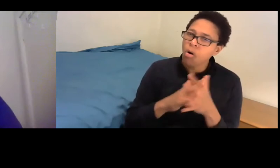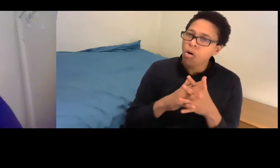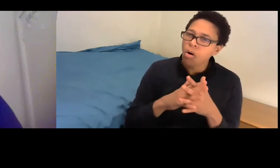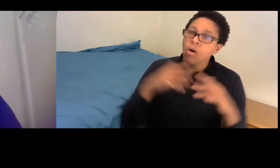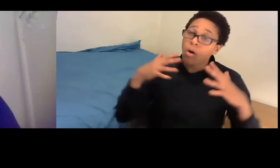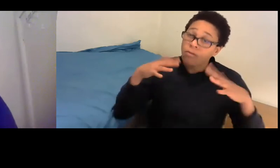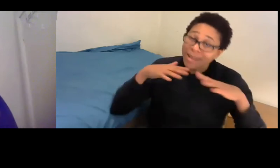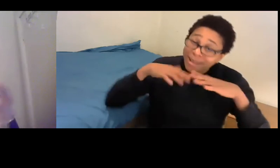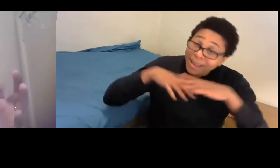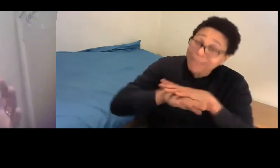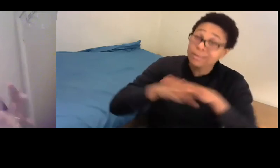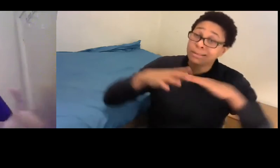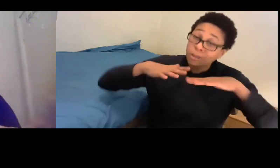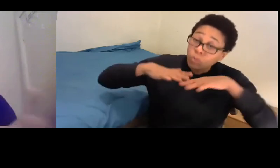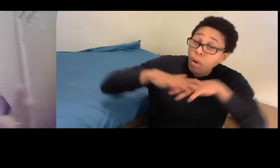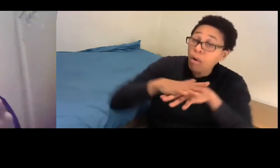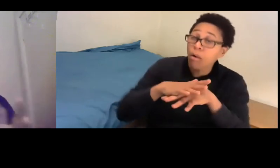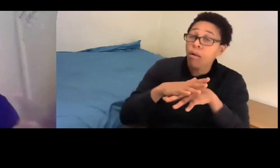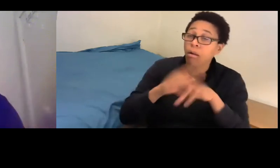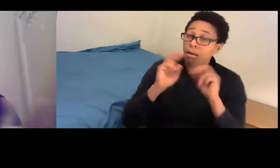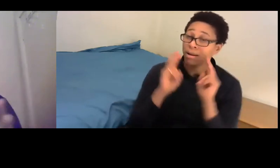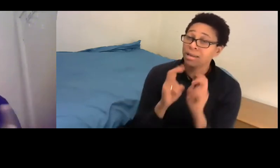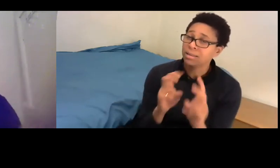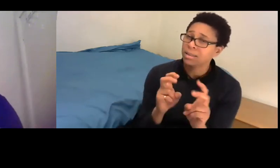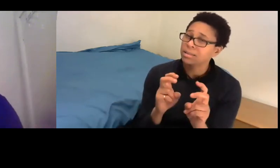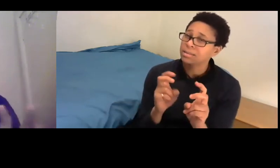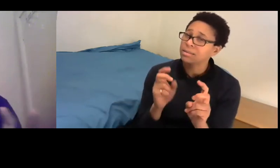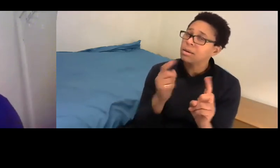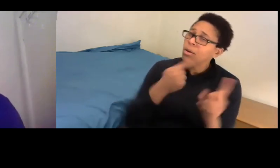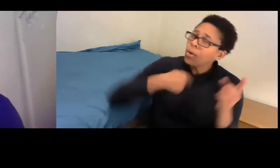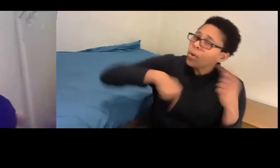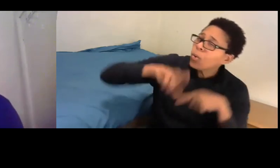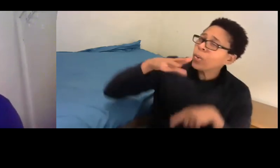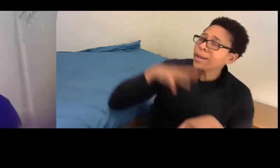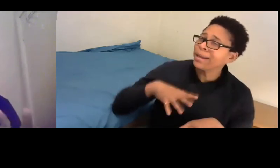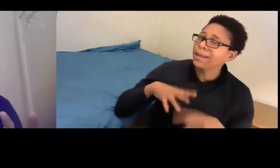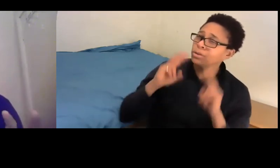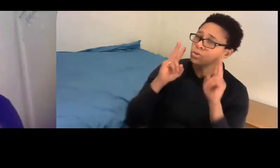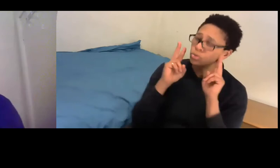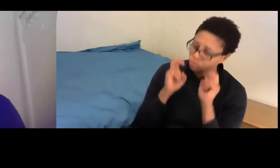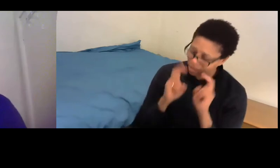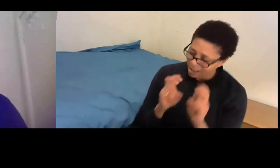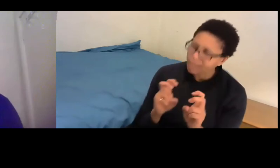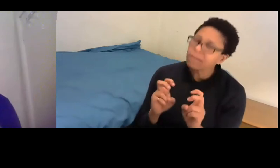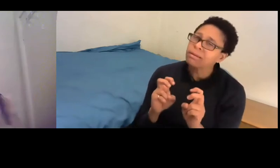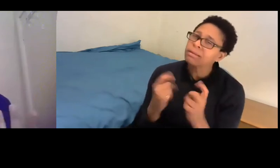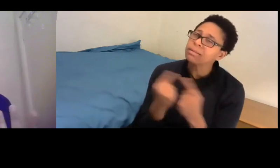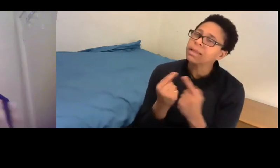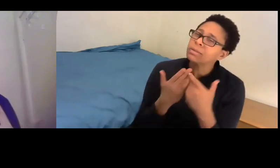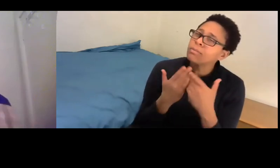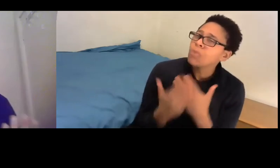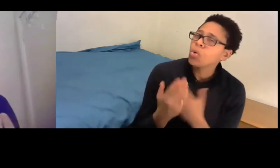Muslims as well, that there's always the need to critique more than one thing at the same time. And always feeling like you